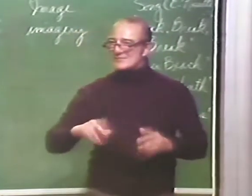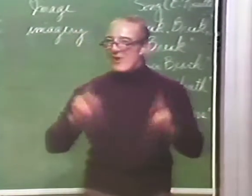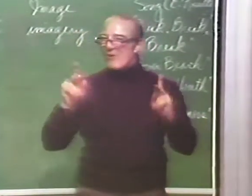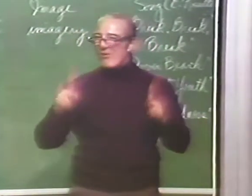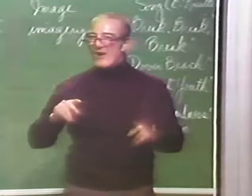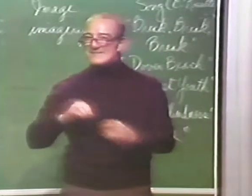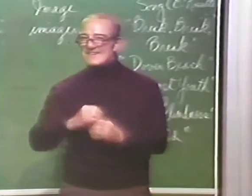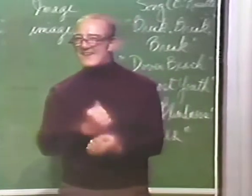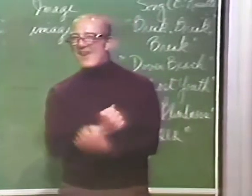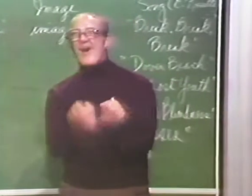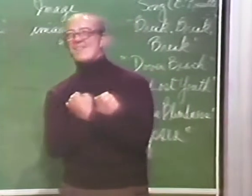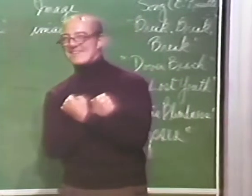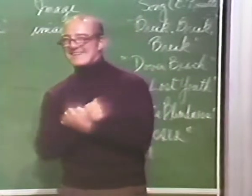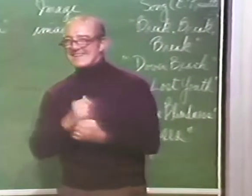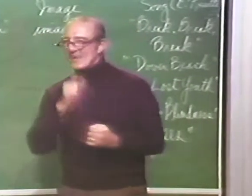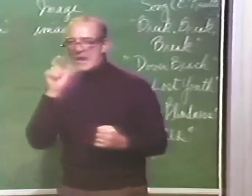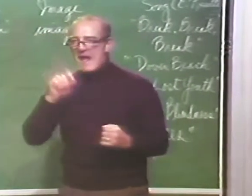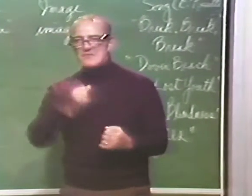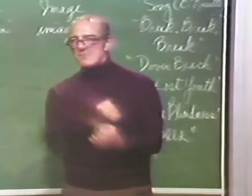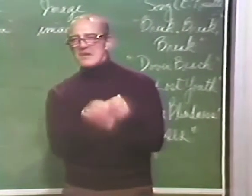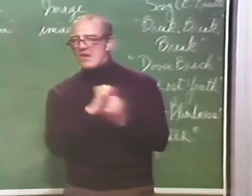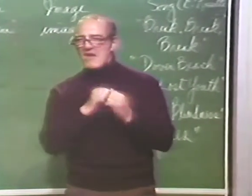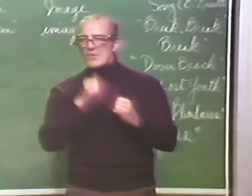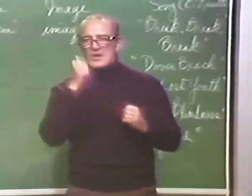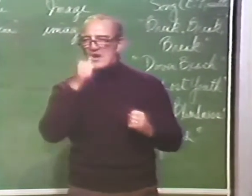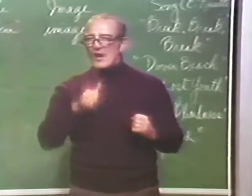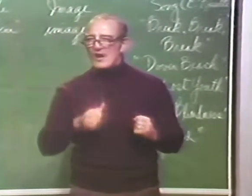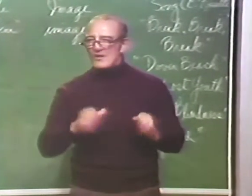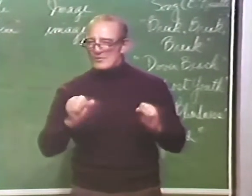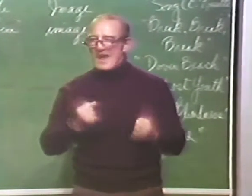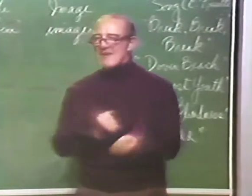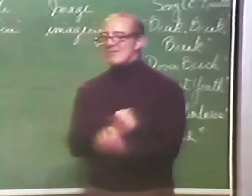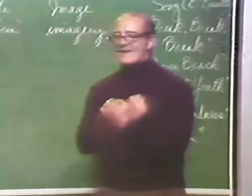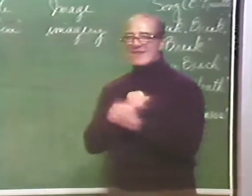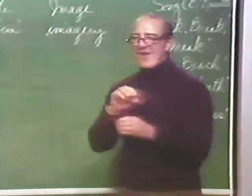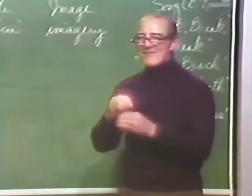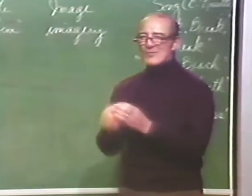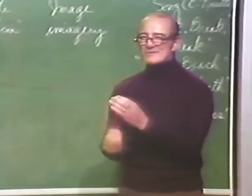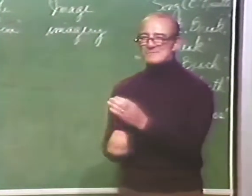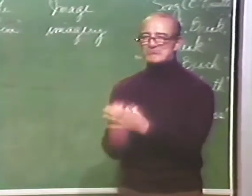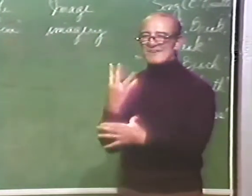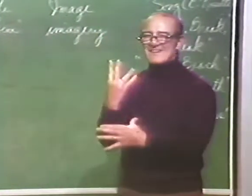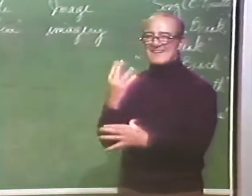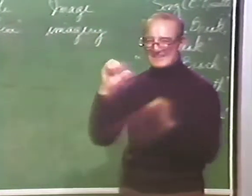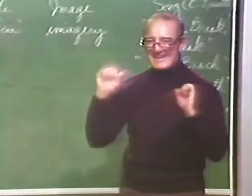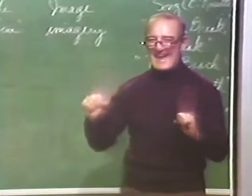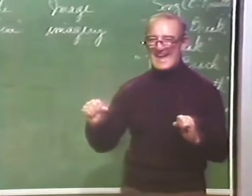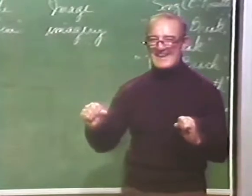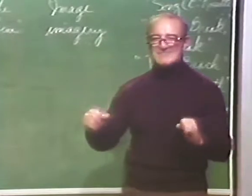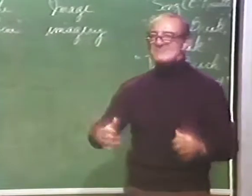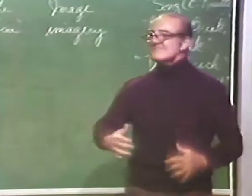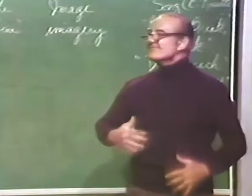SEE A MOVIE, SHOW A PERSON IN LOVE. DON'T HAVE TO BE IN LOVE WITH A GIRL. CAN BE IN LOVE WITH SPRING. CAN.